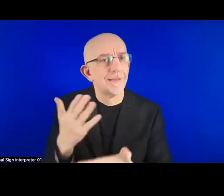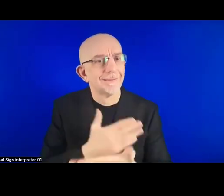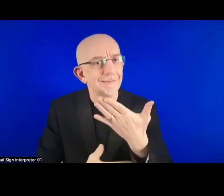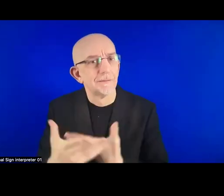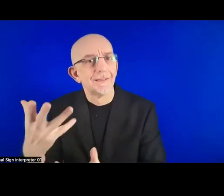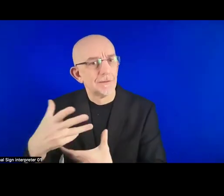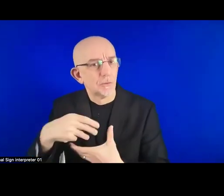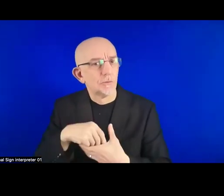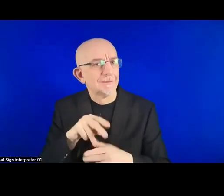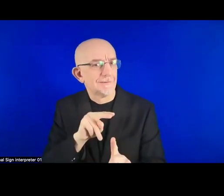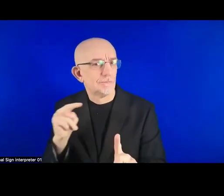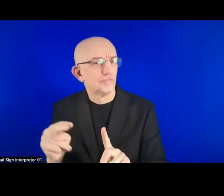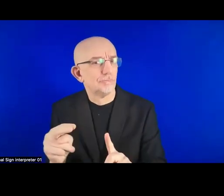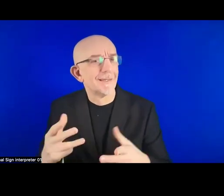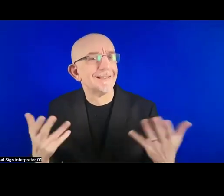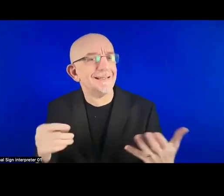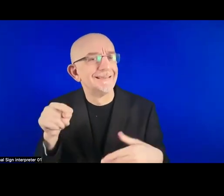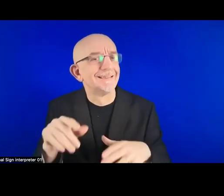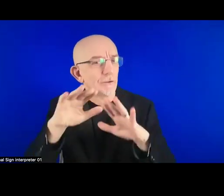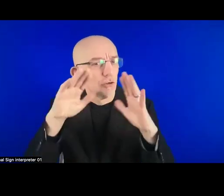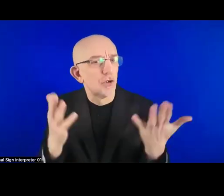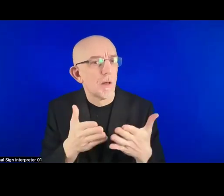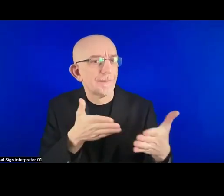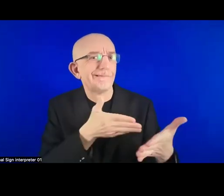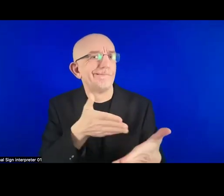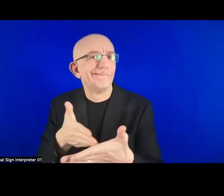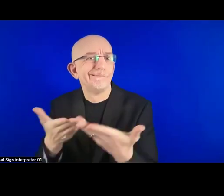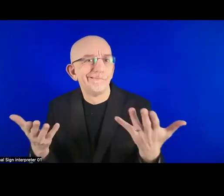a Disability Inclusive perspective are also things I am interested in. My work is